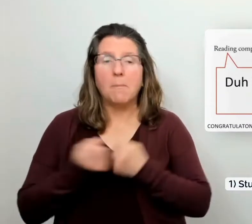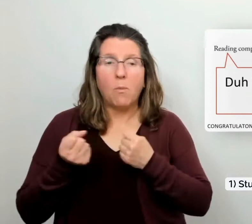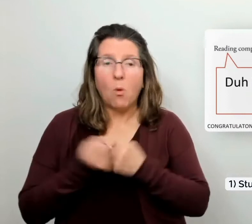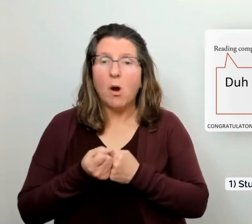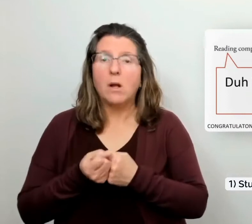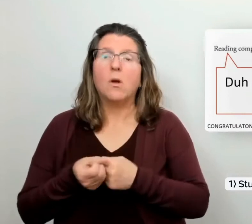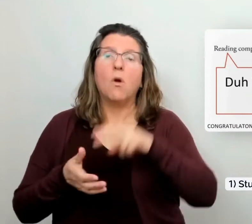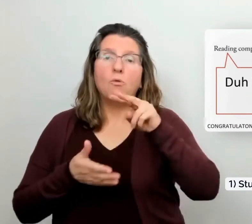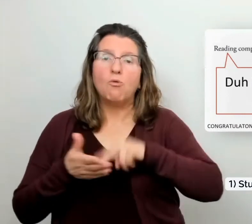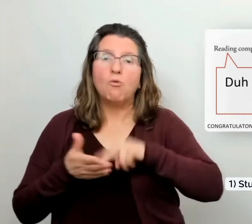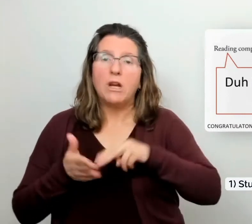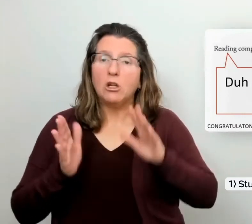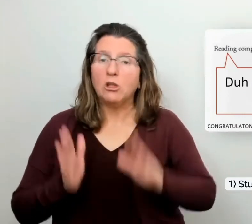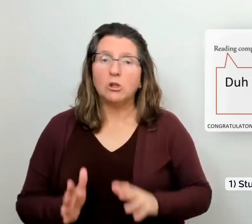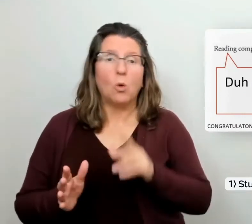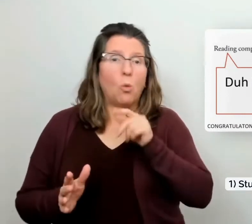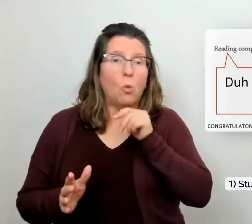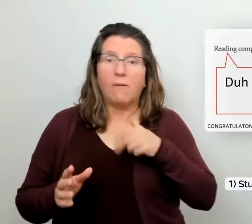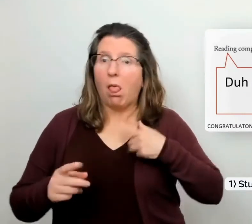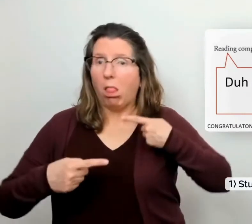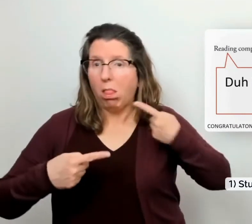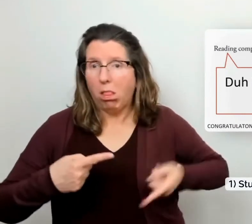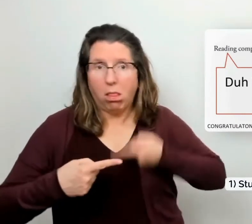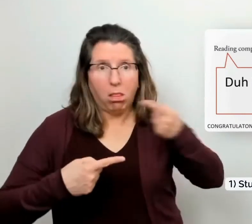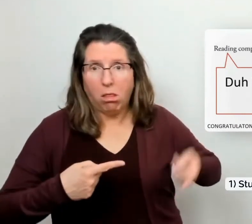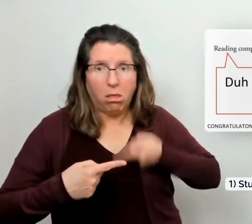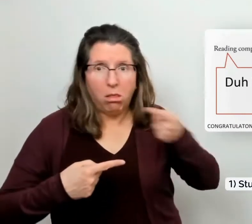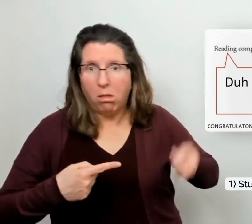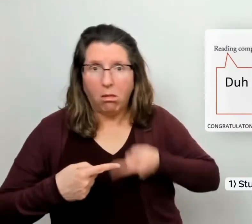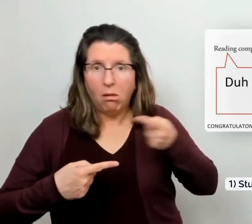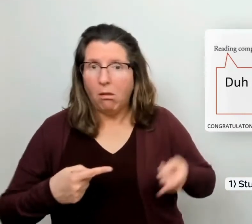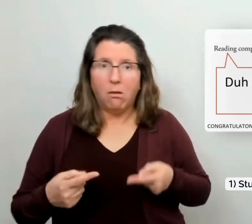Text-to-speech technology can support students with decoding challenges.